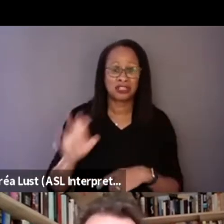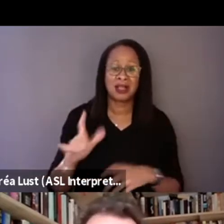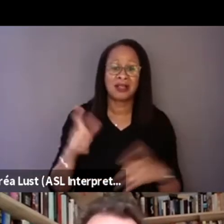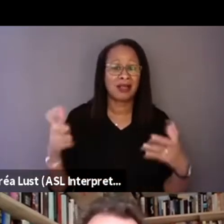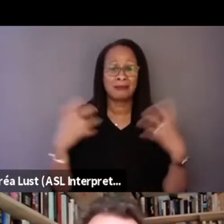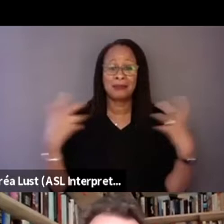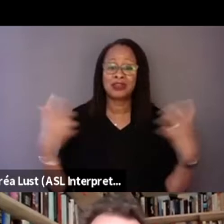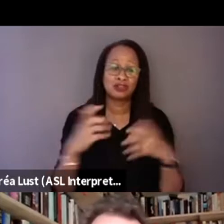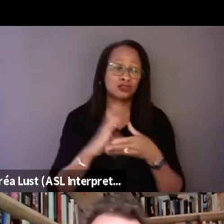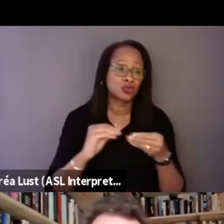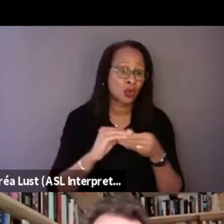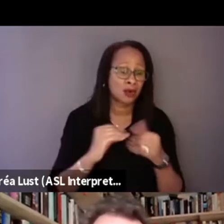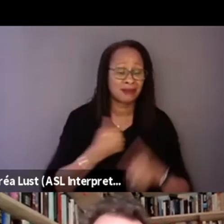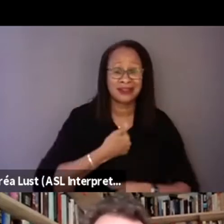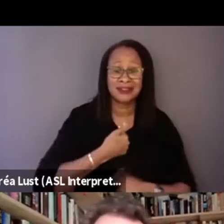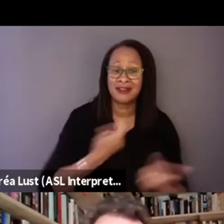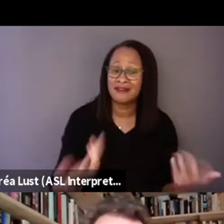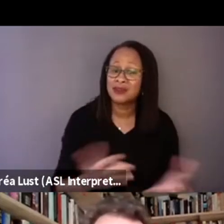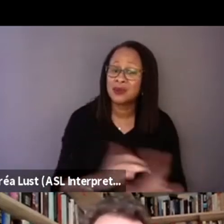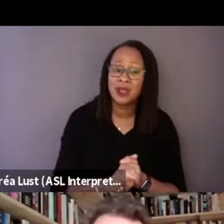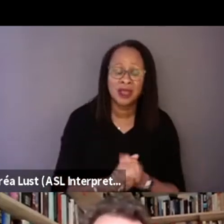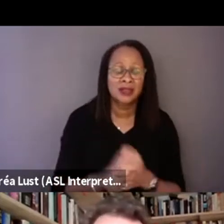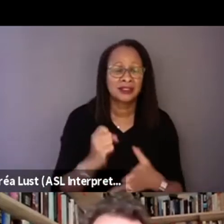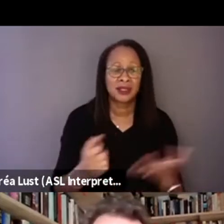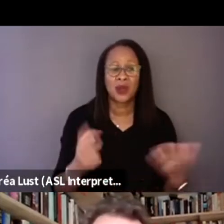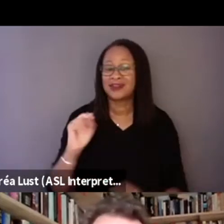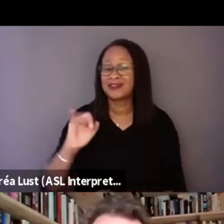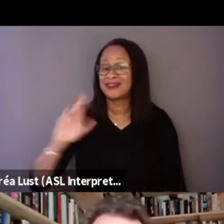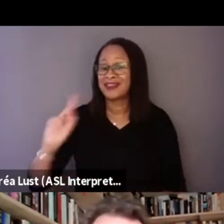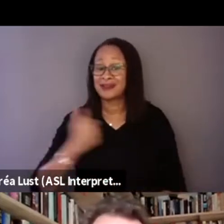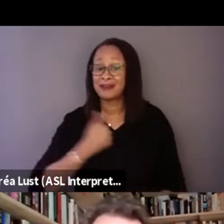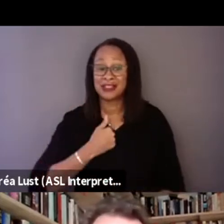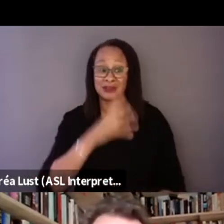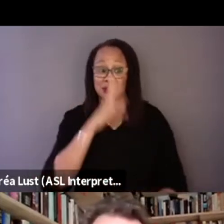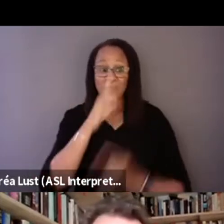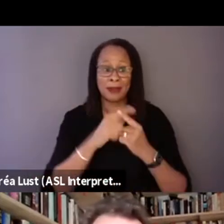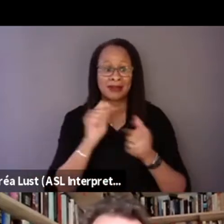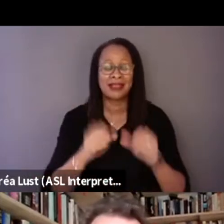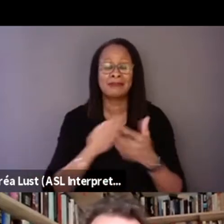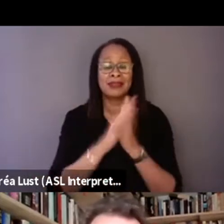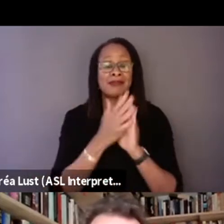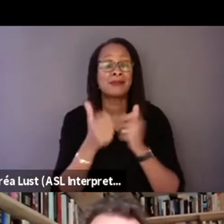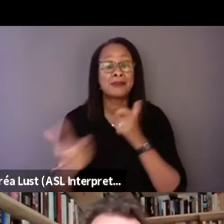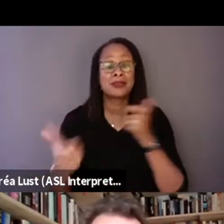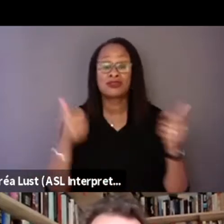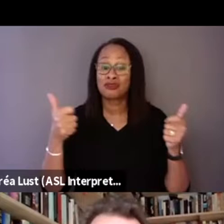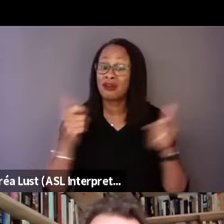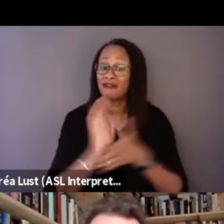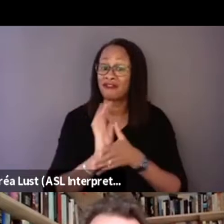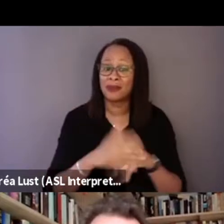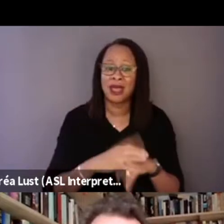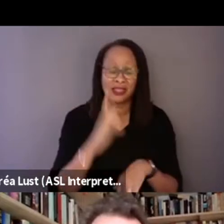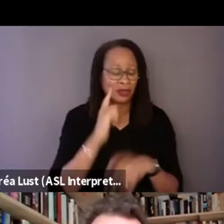And so when Nick and I were talking about maybe this could be a bigger film, I think we were immediately on the same page.